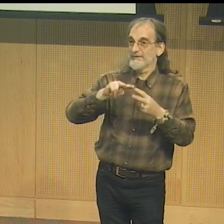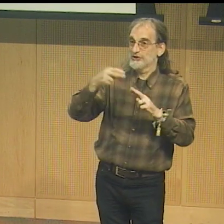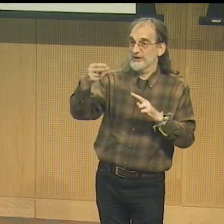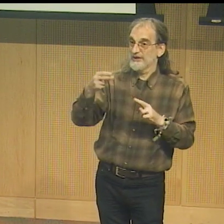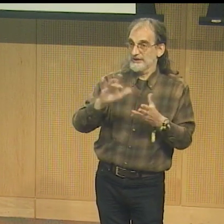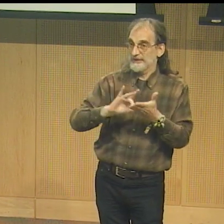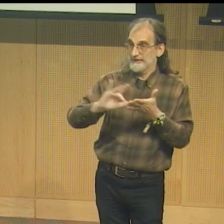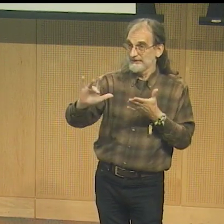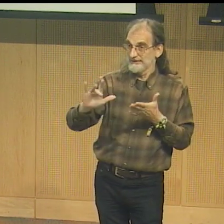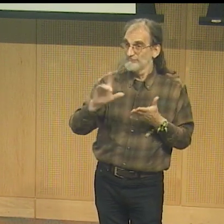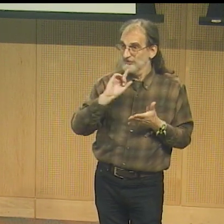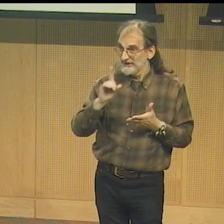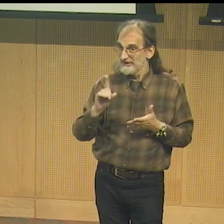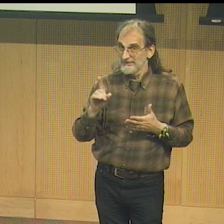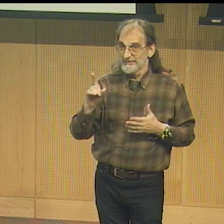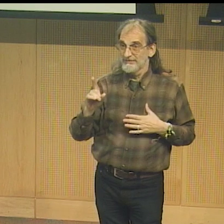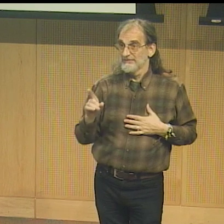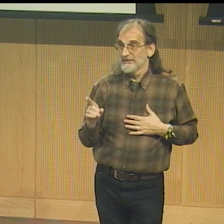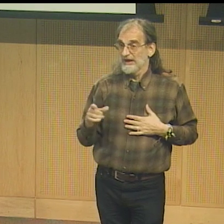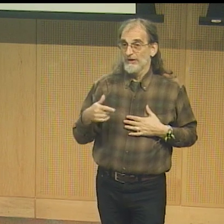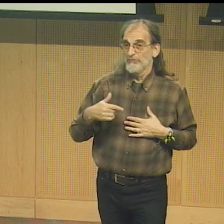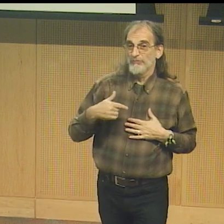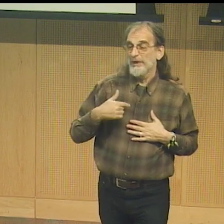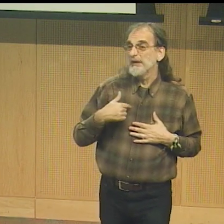Eugenics is a real thing and it is really happening.